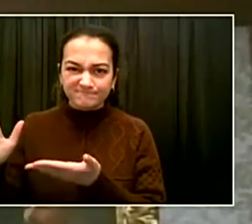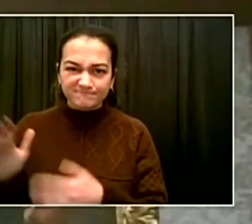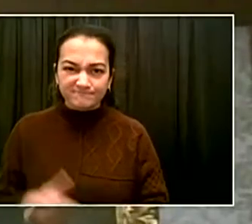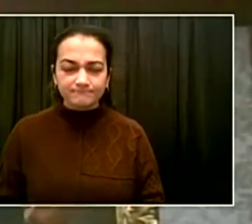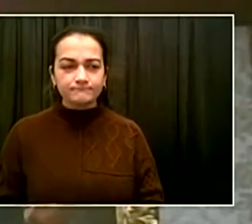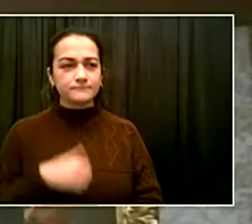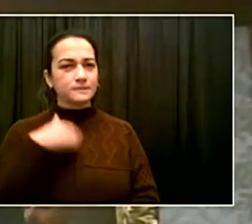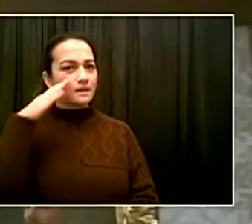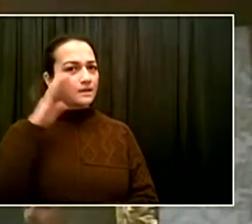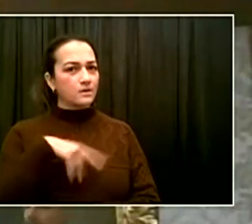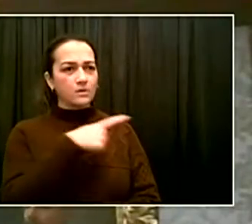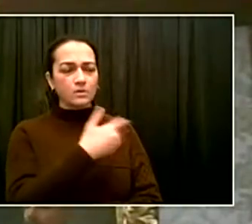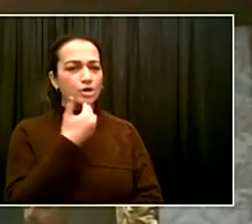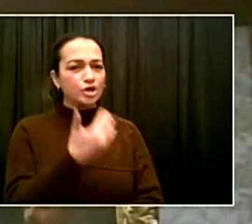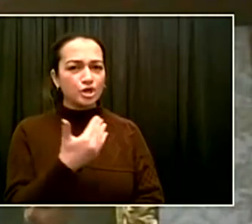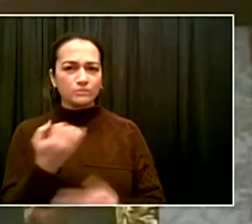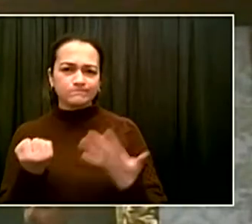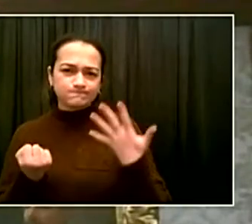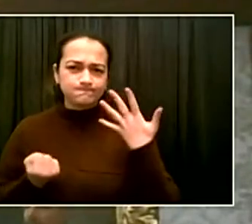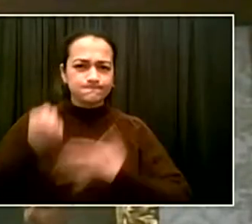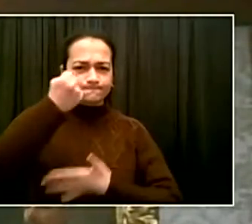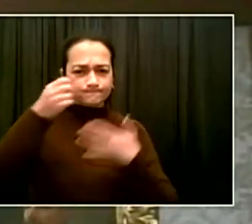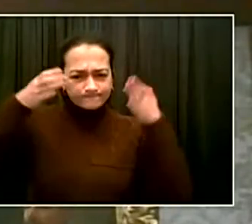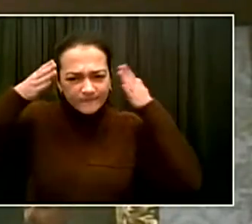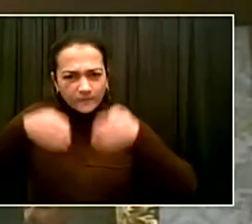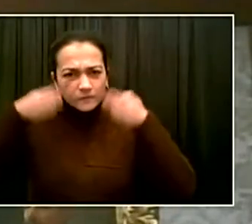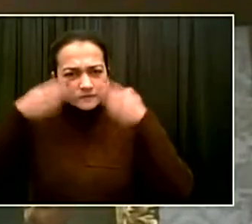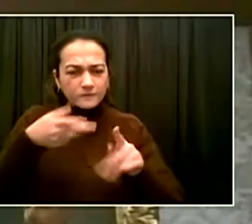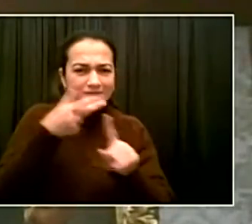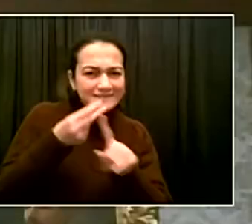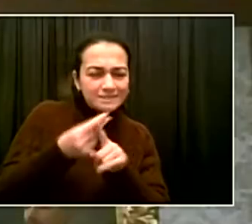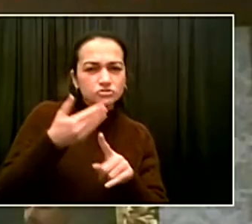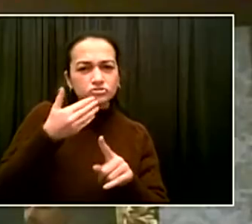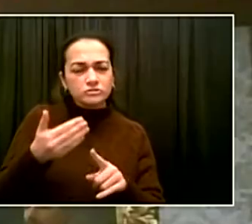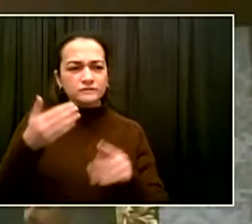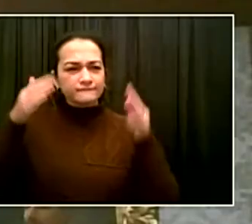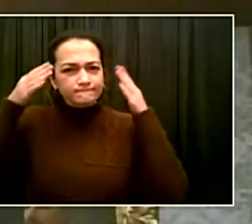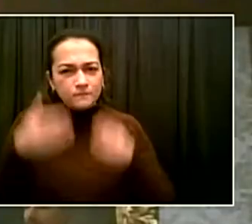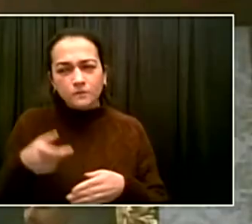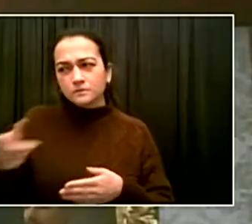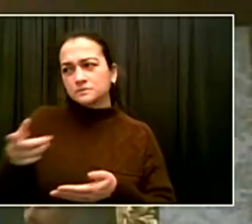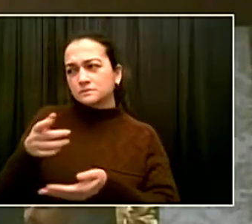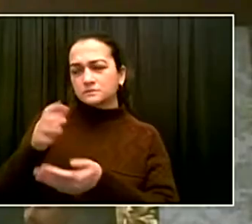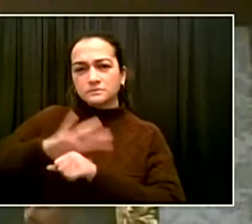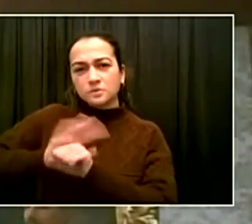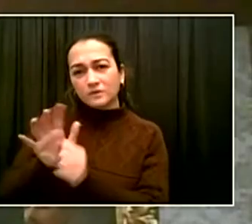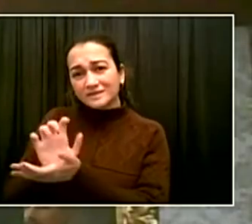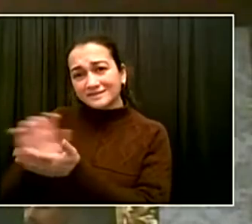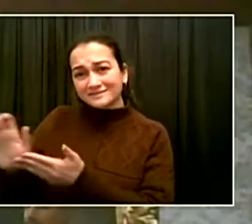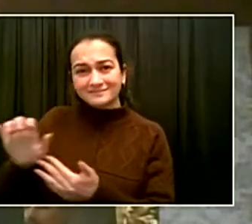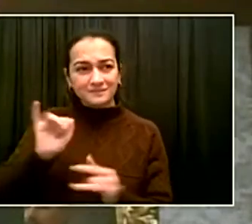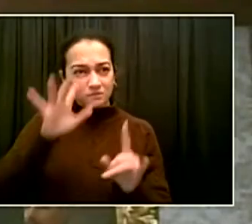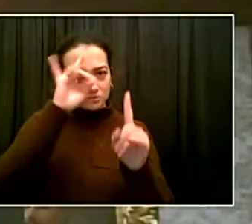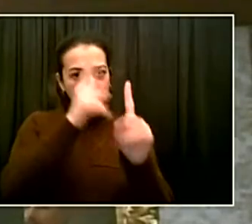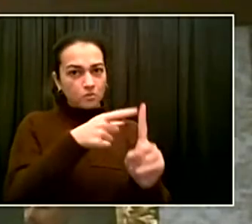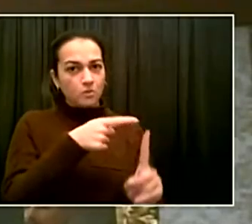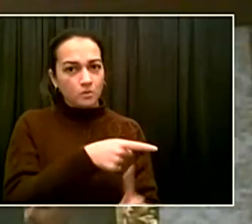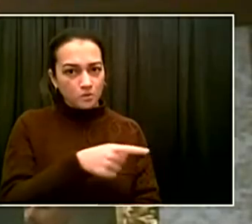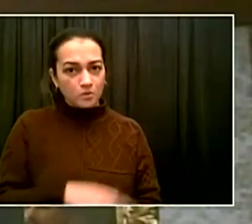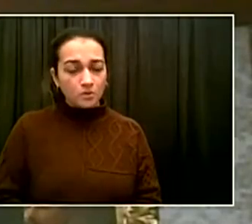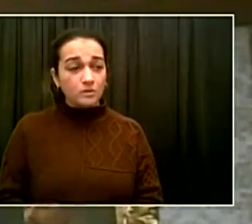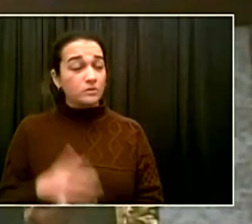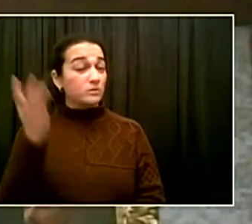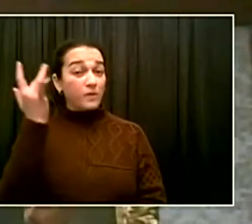I WANT TO REALLY THANK YOU FOR